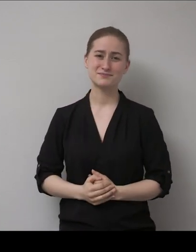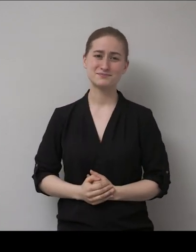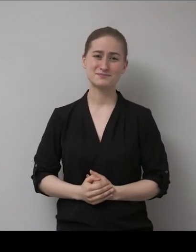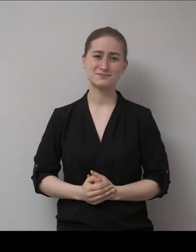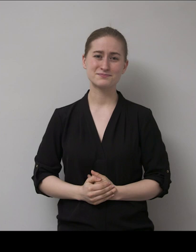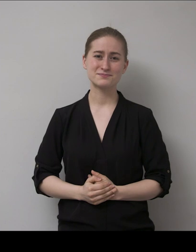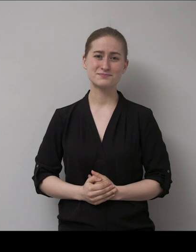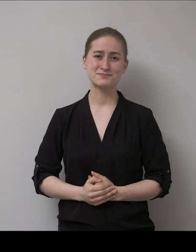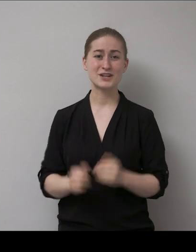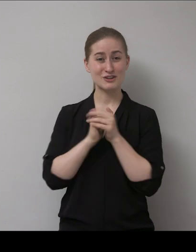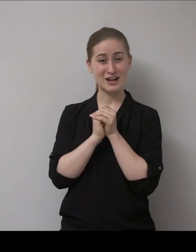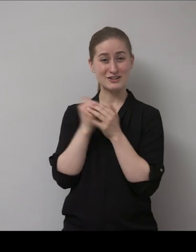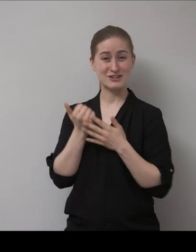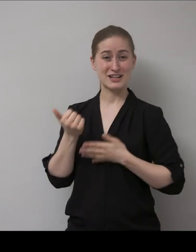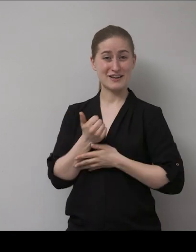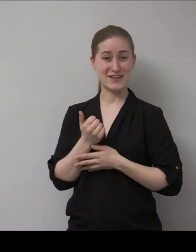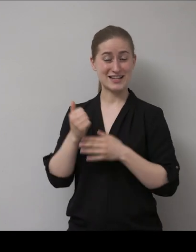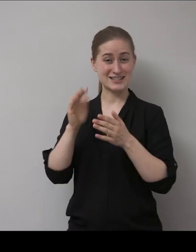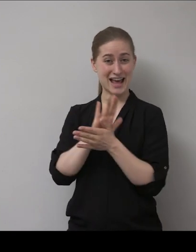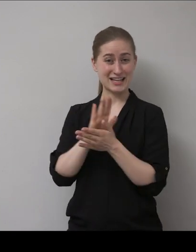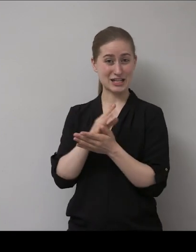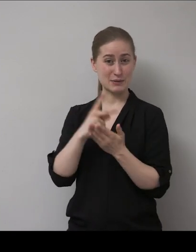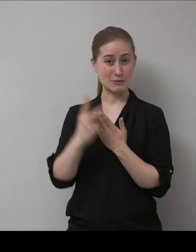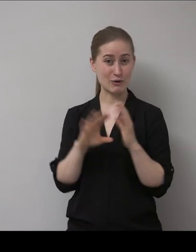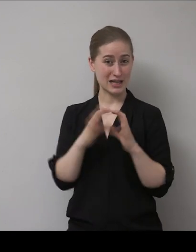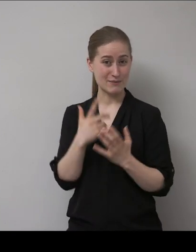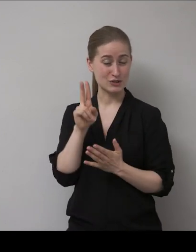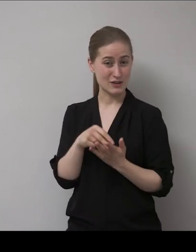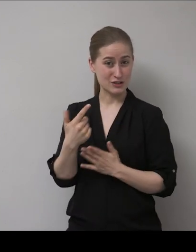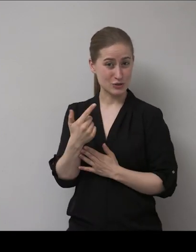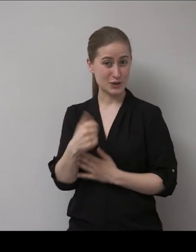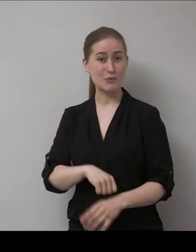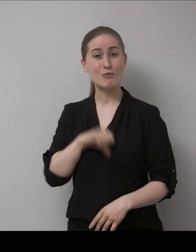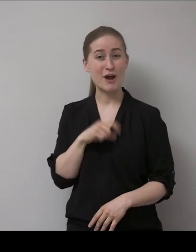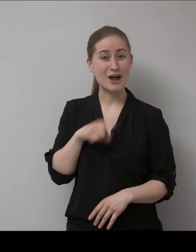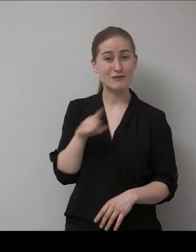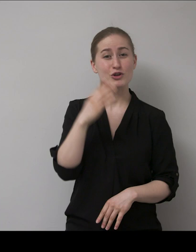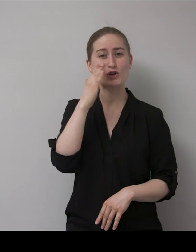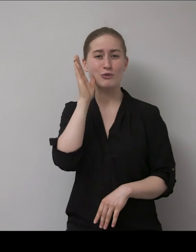Congratulations to the Advanced Academic Programs class of 2021. We're so proud of you, and we know you're gonna have the best